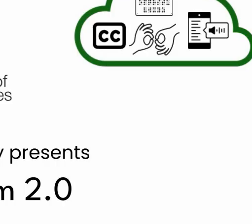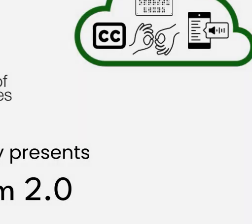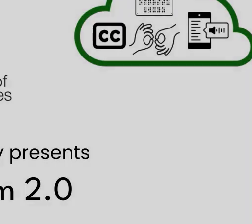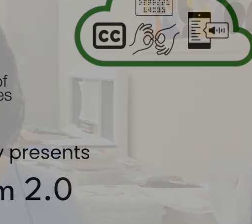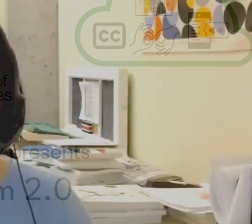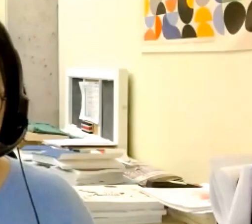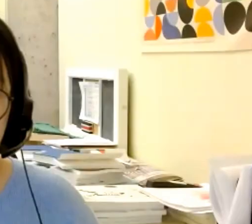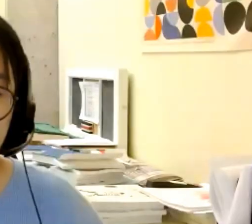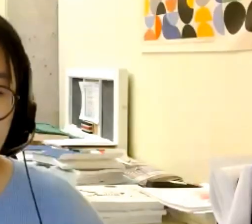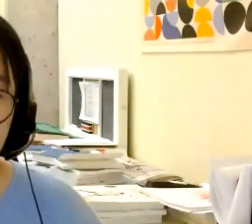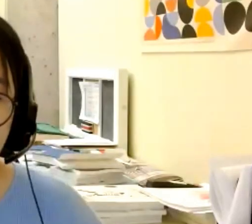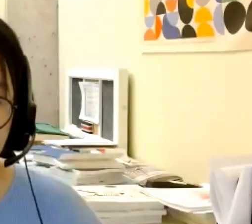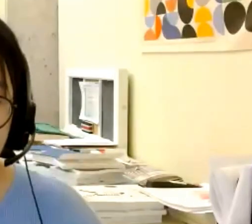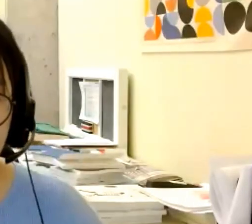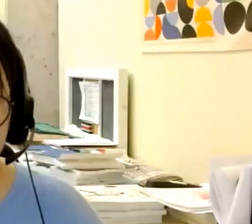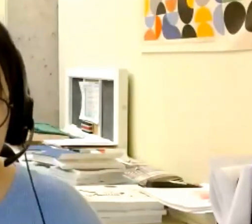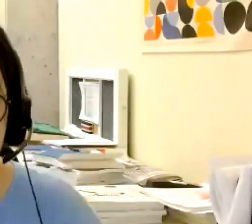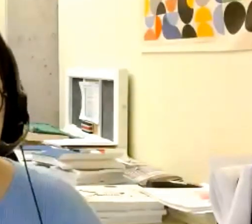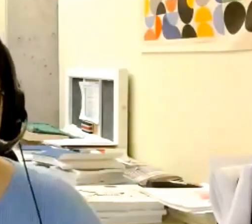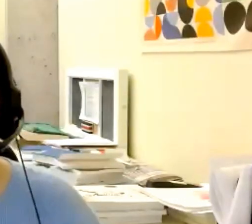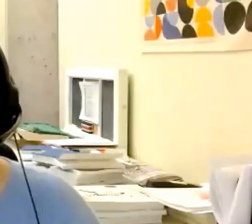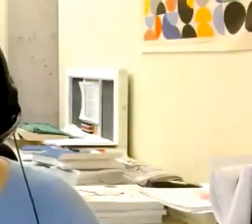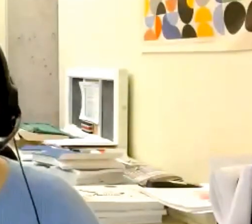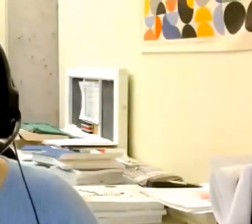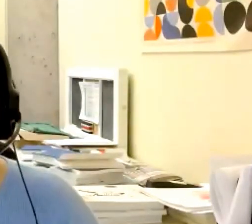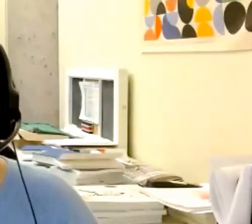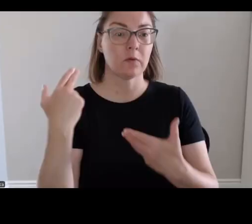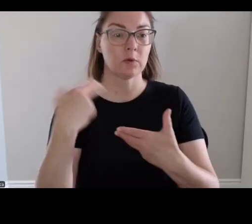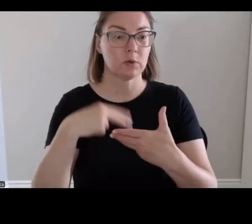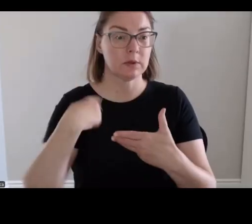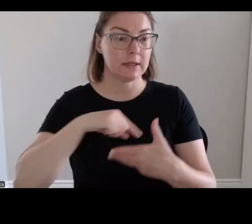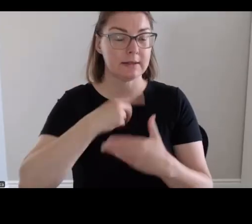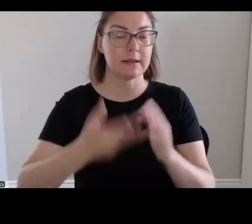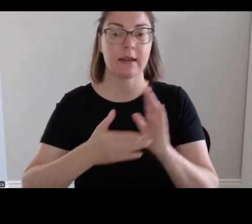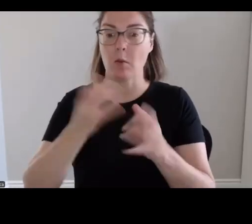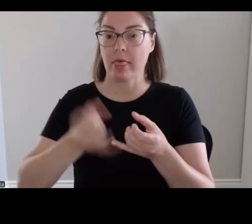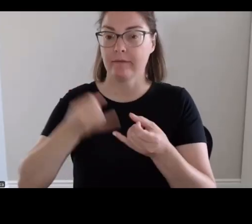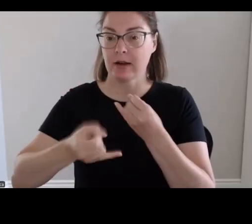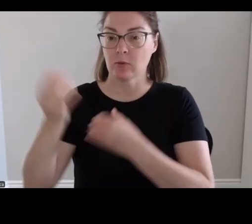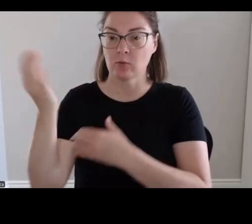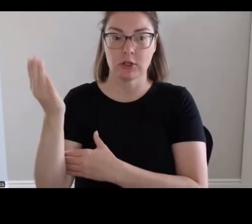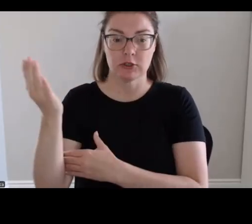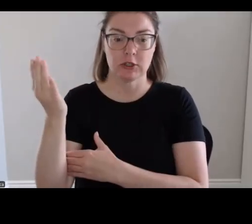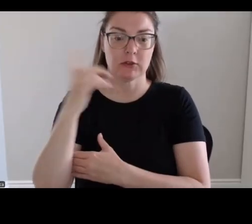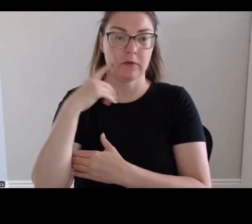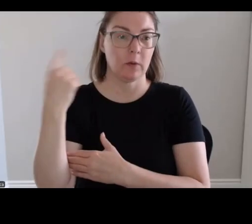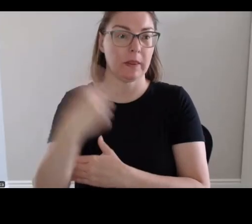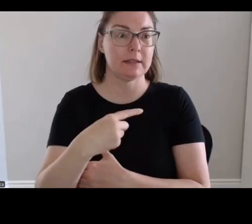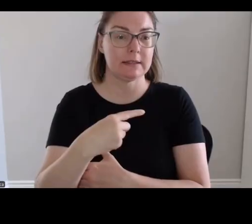(Eva Lu) ...with ‘Empowering Inclusive Learning: Leveraging Accessibility Metadata in Ontario’s